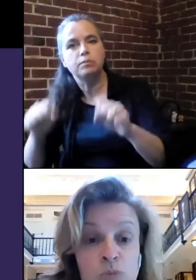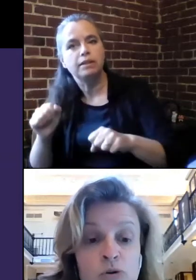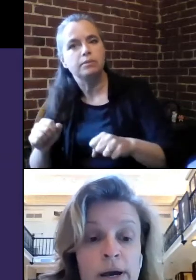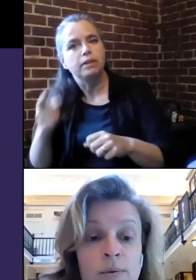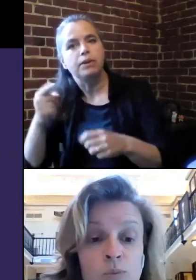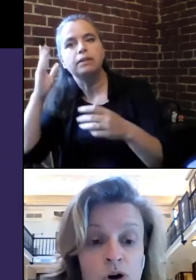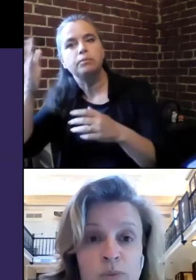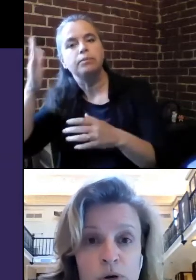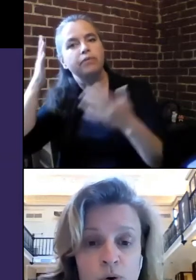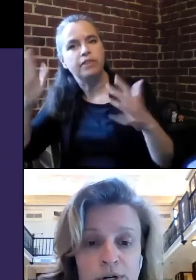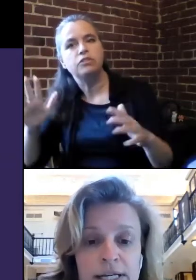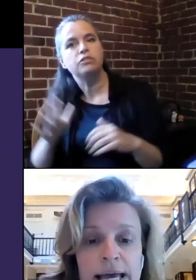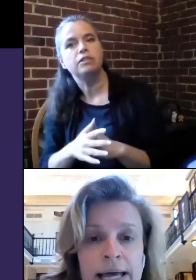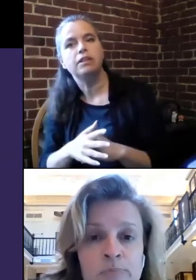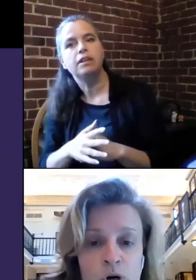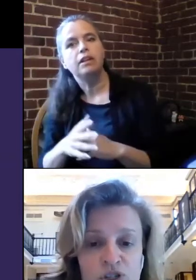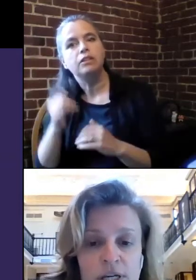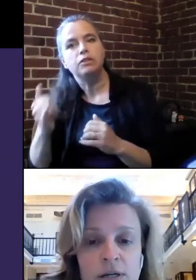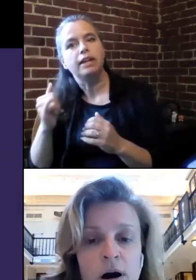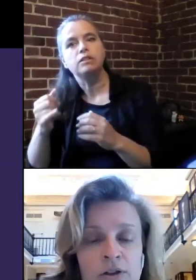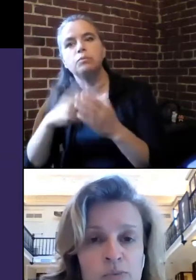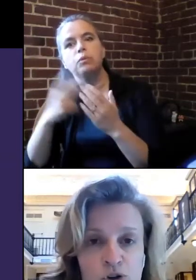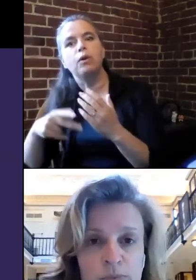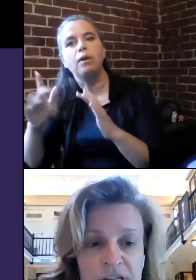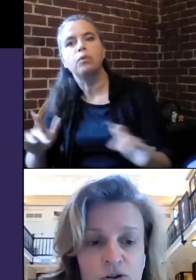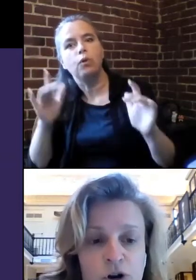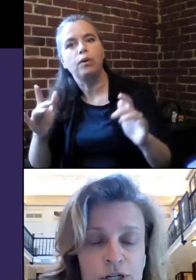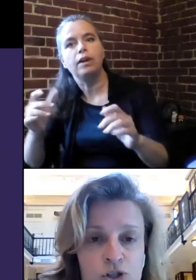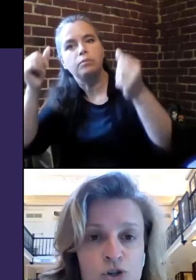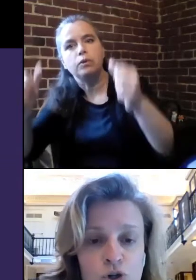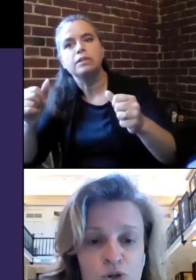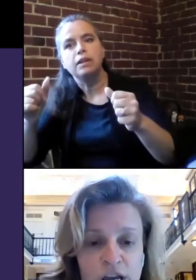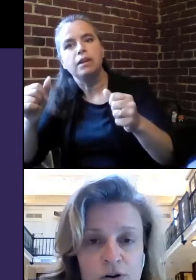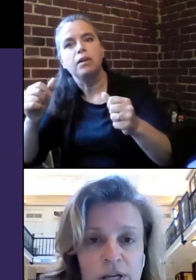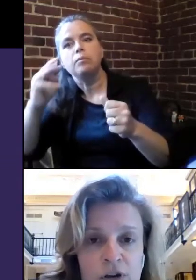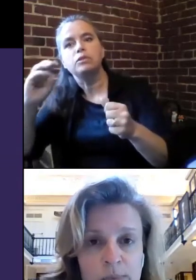Today's program will be recorded and posted on the Missouri Botanical Garden's YouTube channel in the coming weeks.